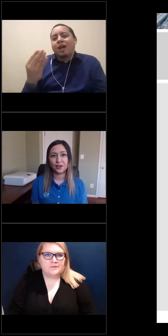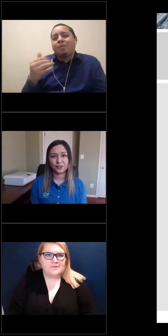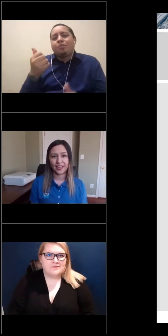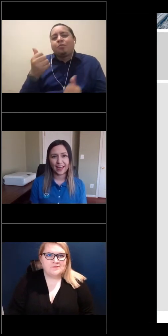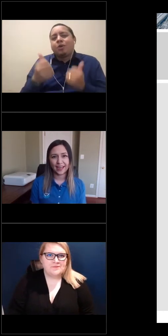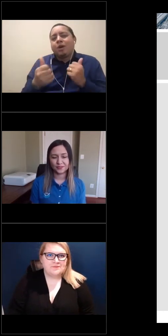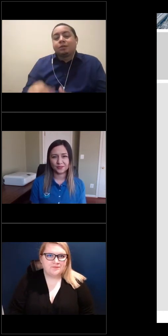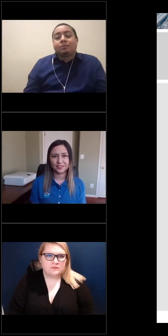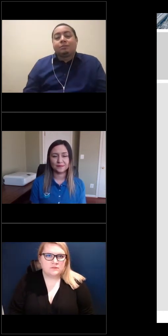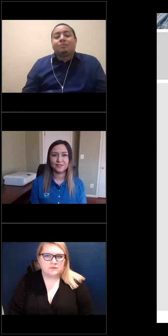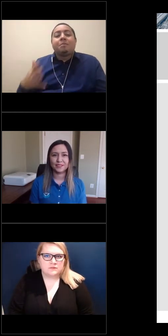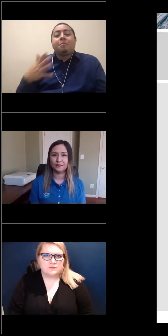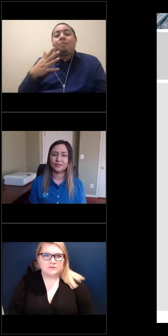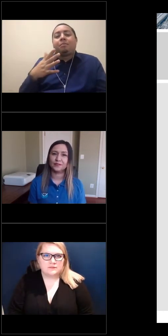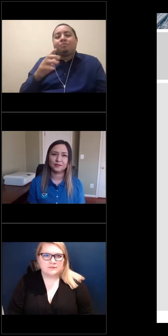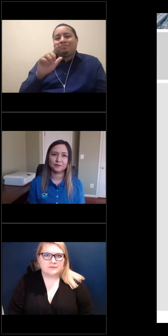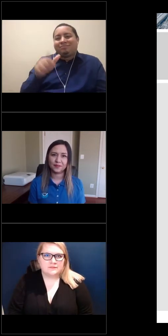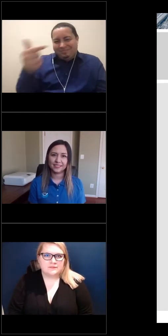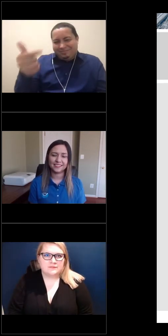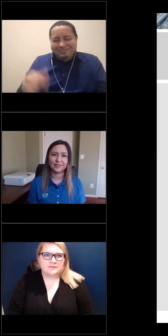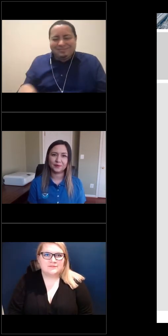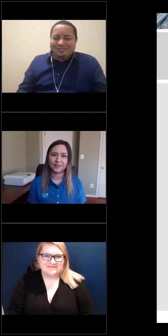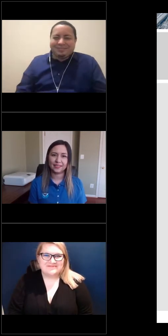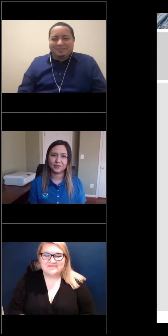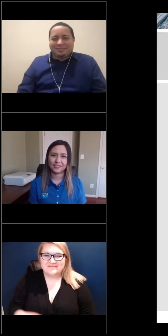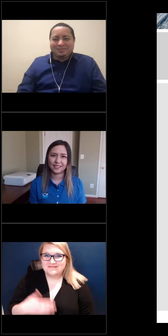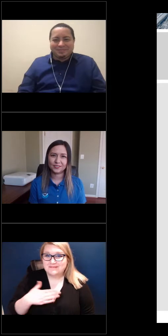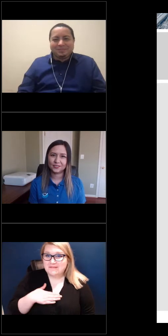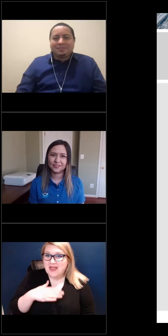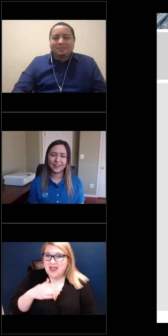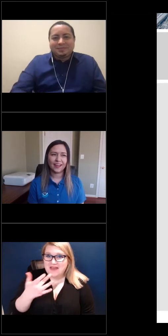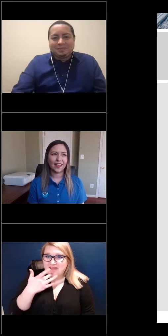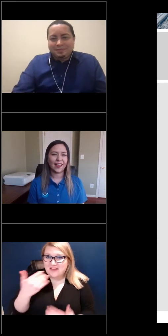and monitor the hazards themselves. I've always been fascinated with natural disasters